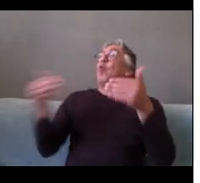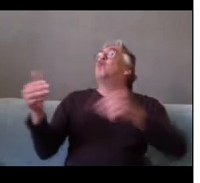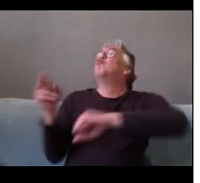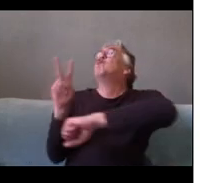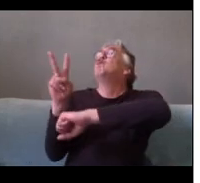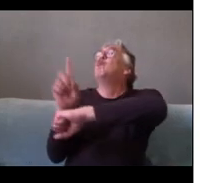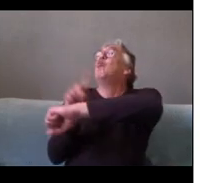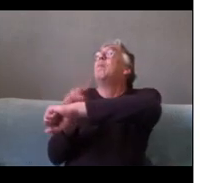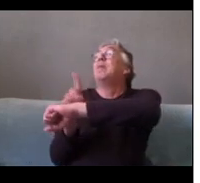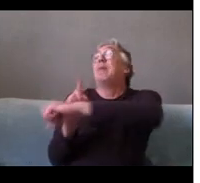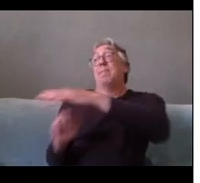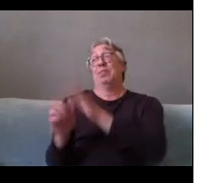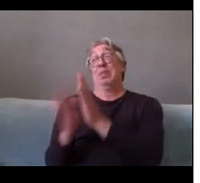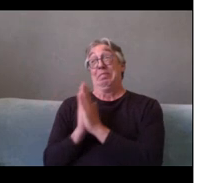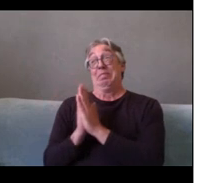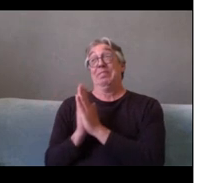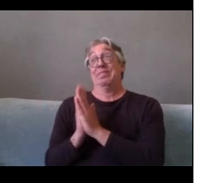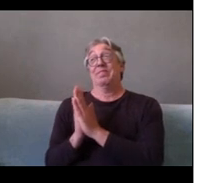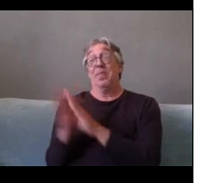so our colleague Anderson has time also.